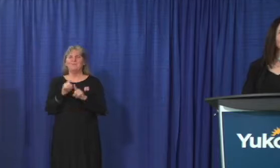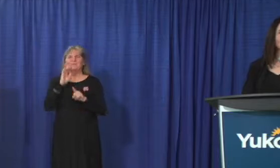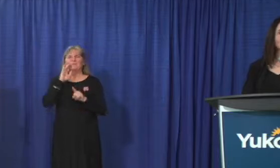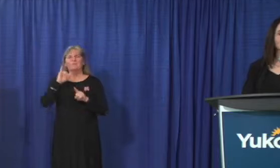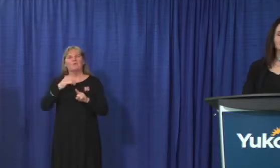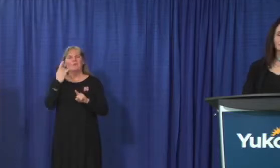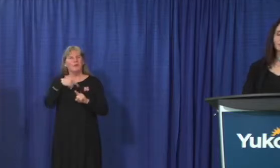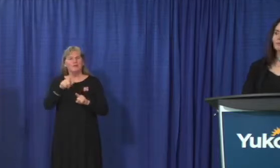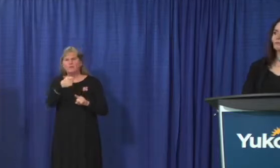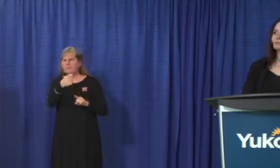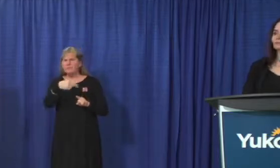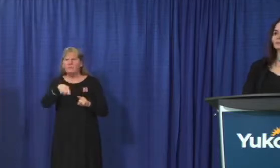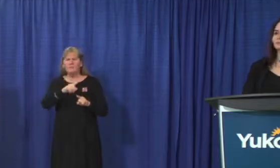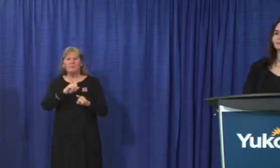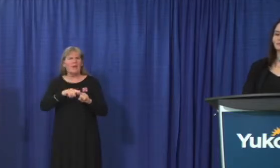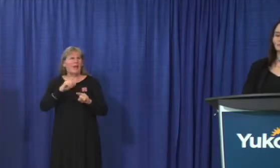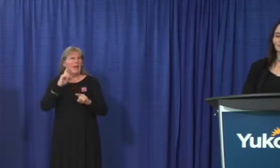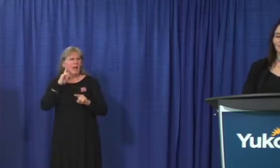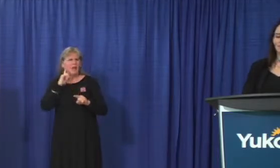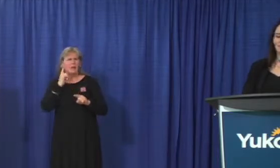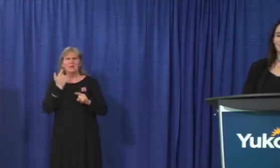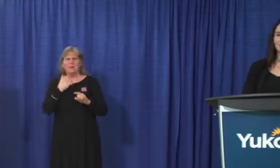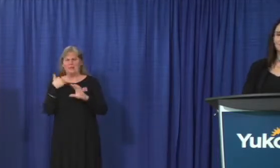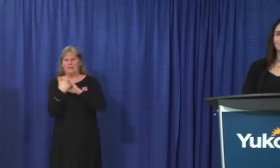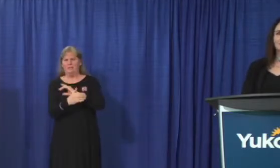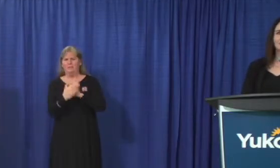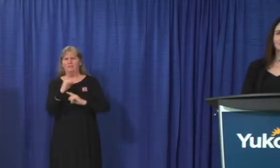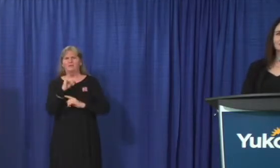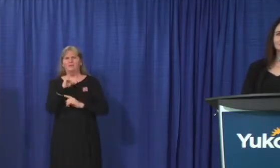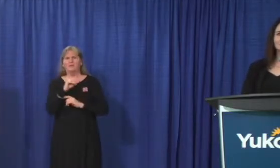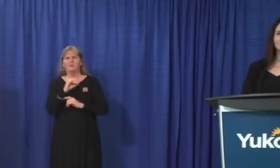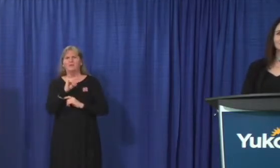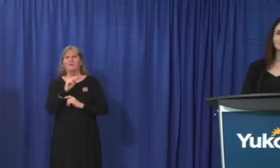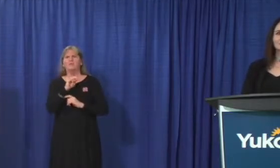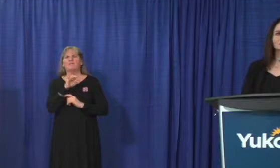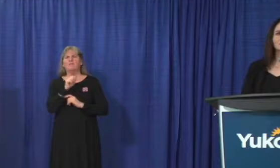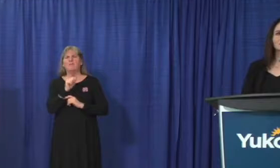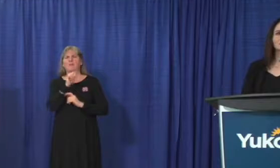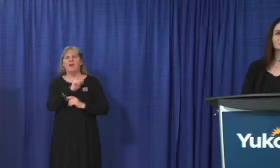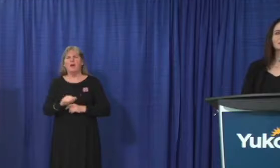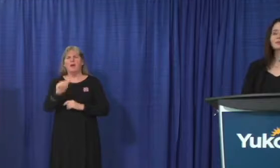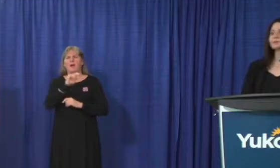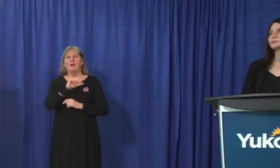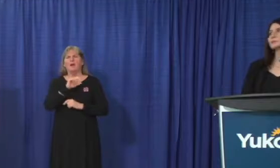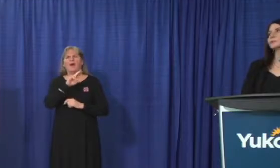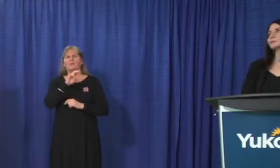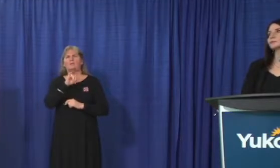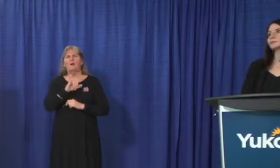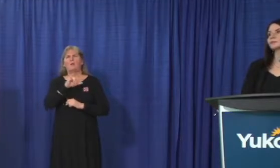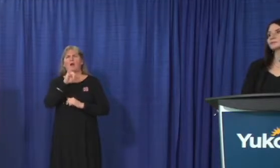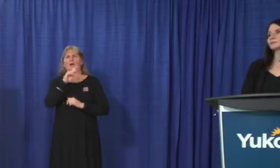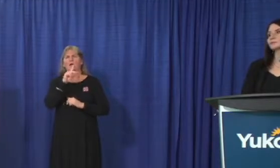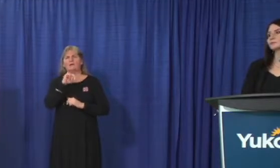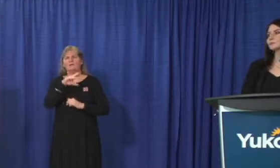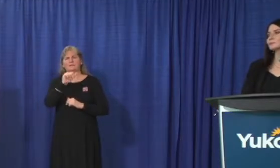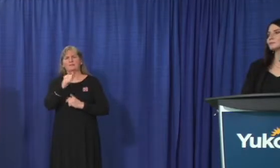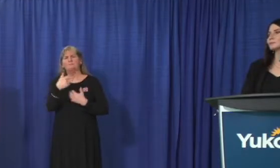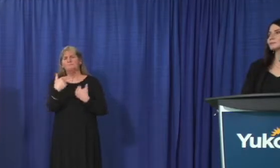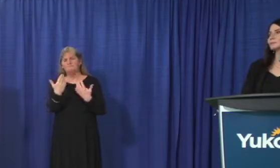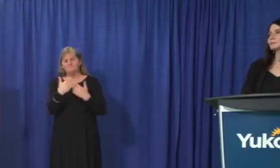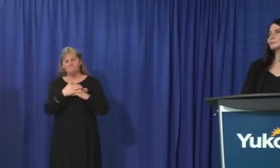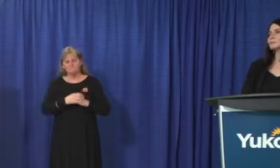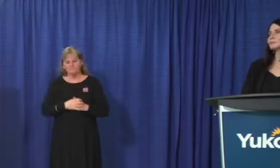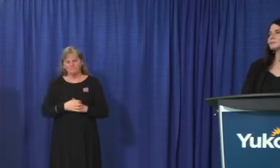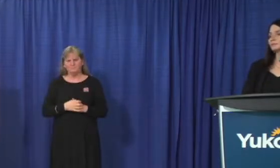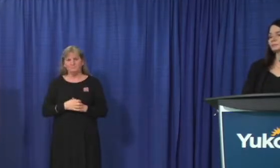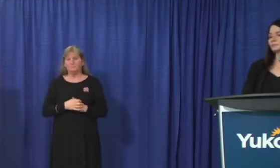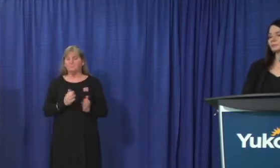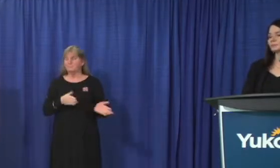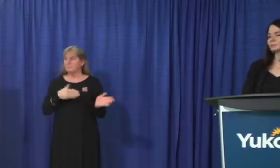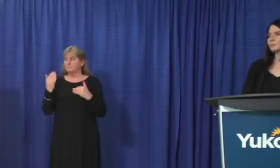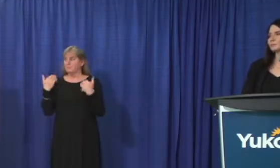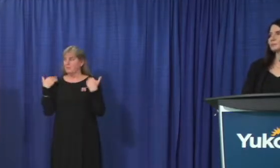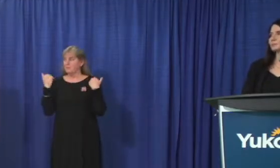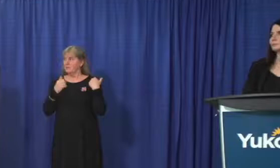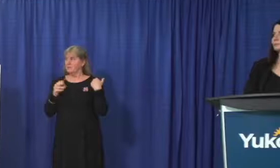please e-mail Trent ten.